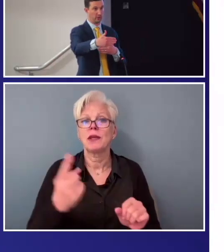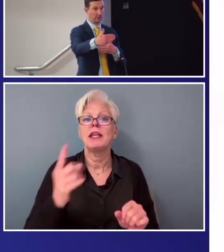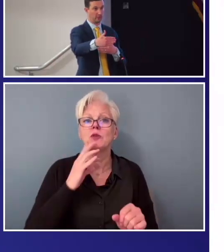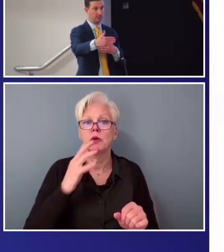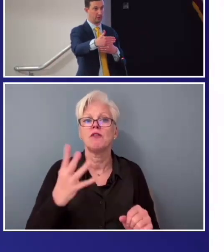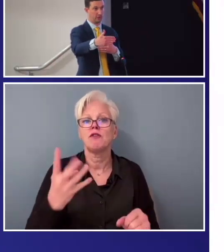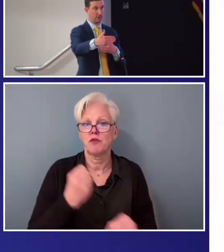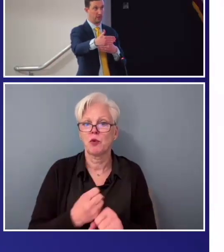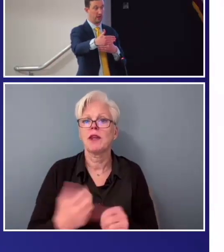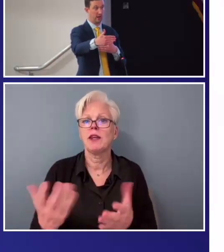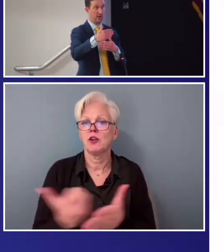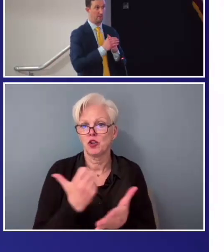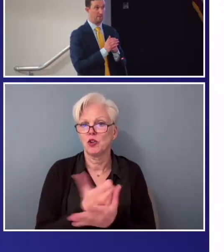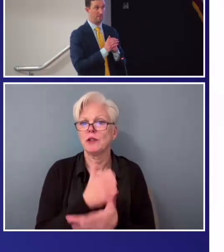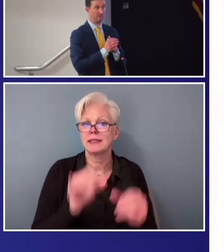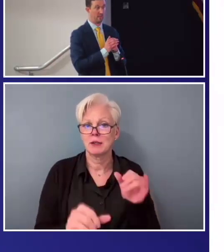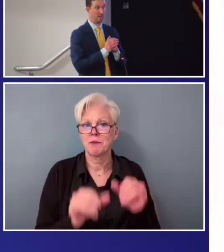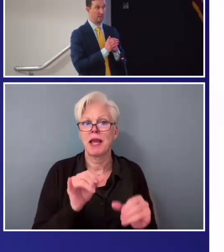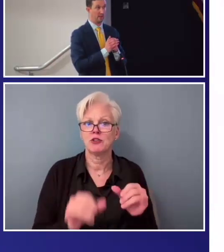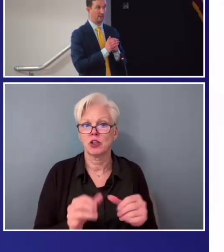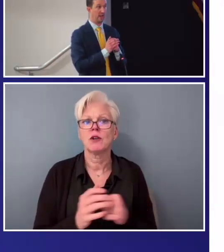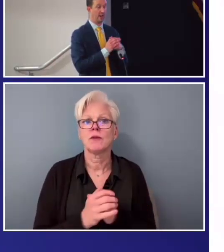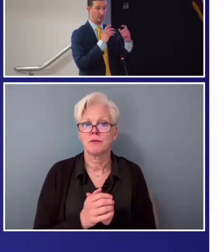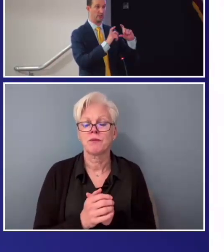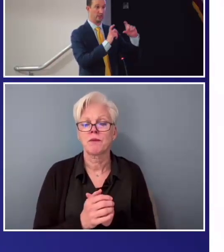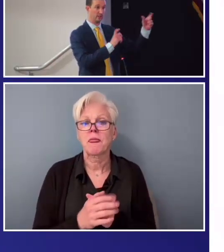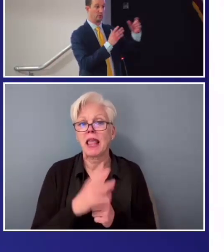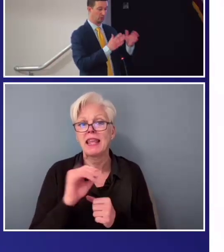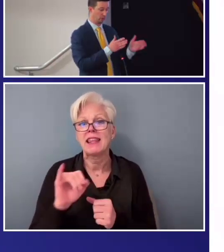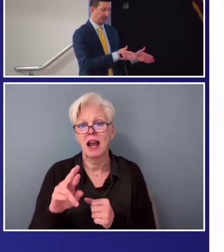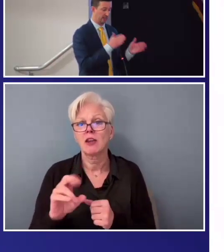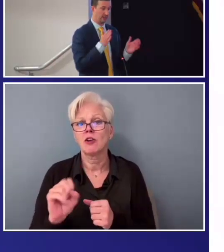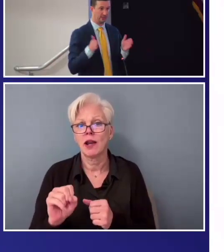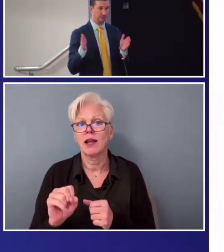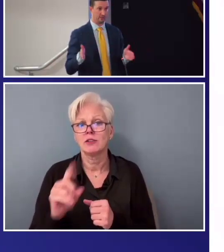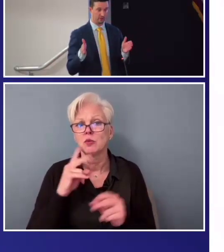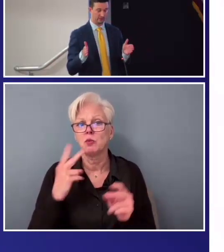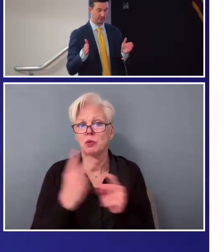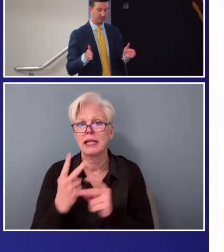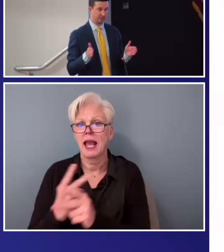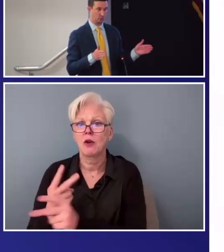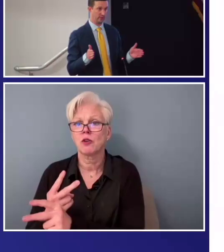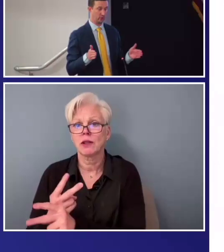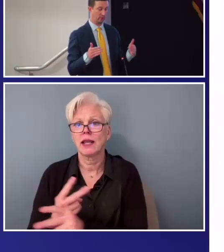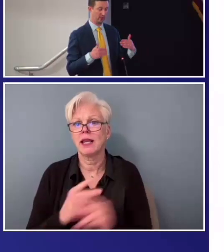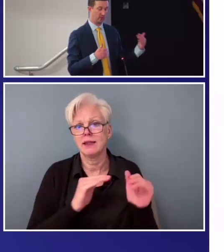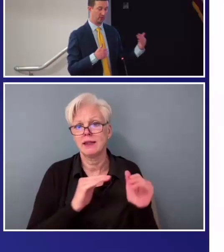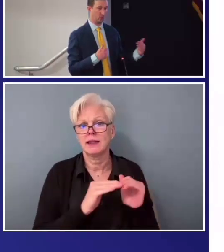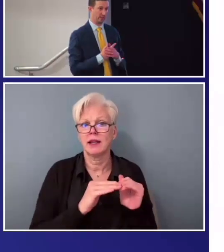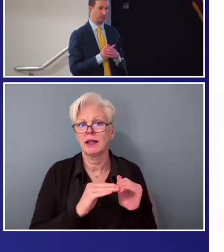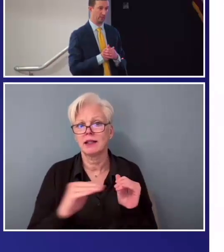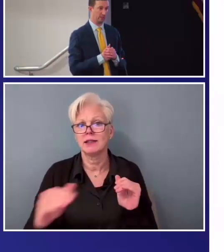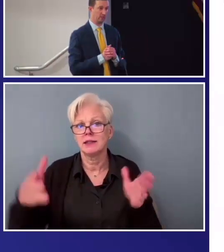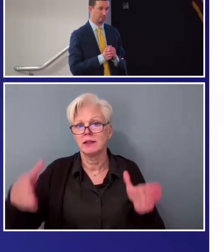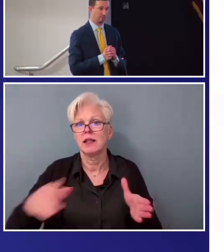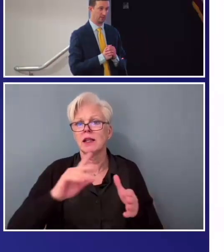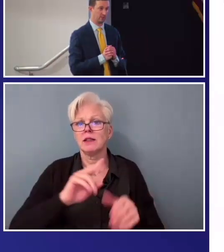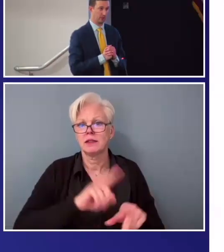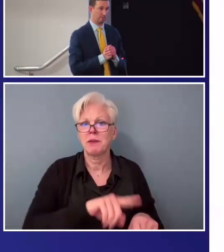earnings measure. And the IRS would need to would calculate the consistent window based on when they completed. That's right.